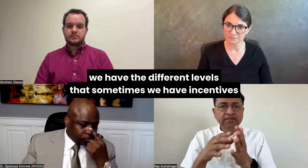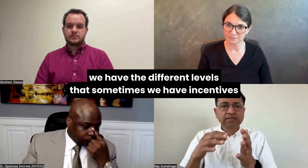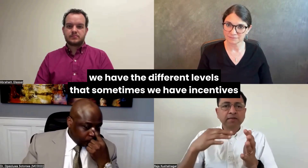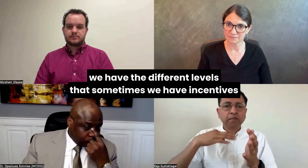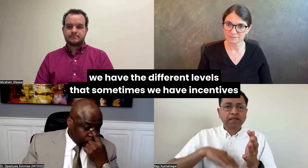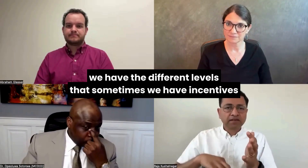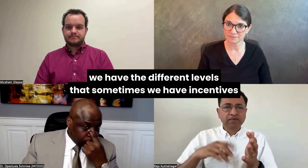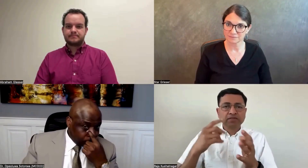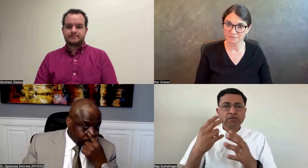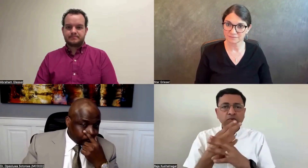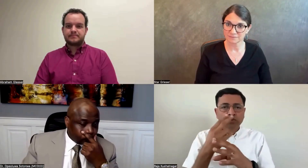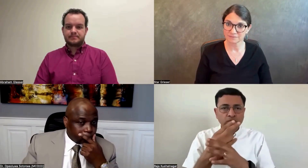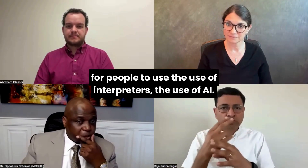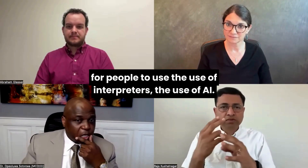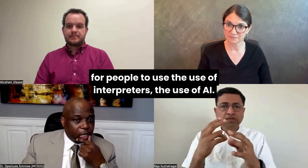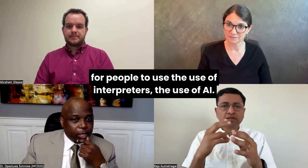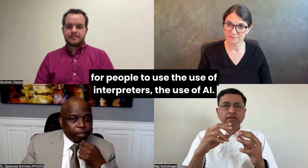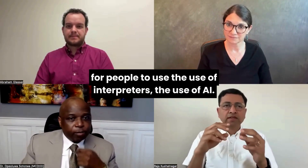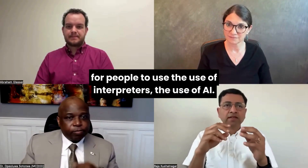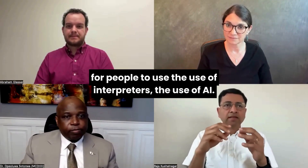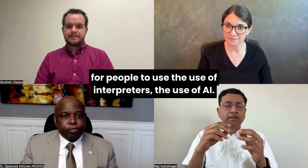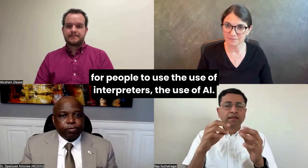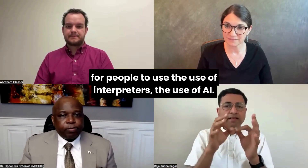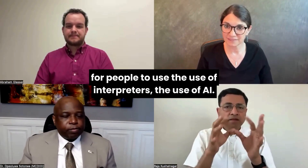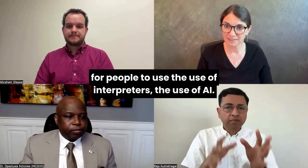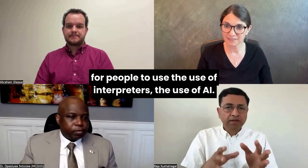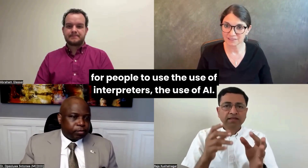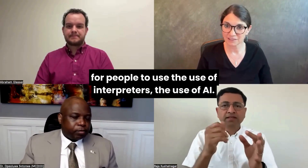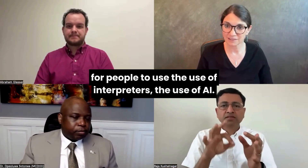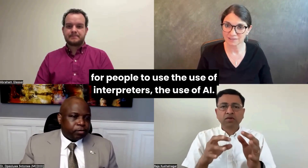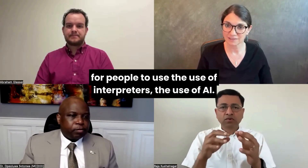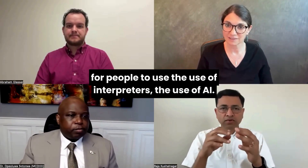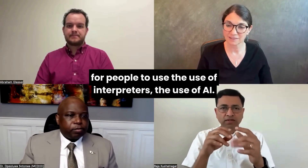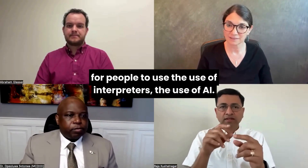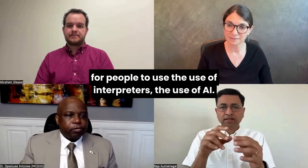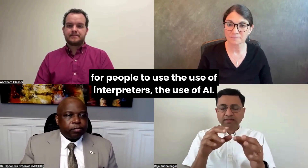for people to use the use of interpreters, the use of AI.